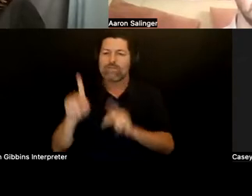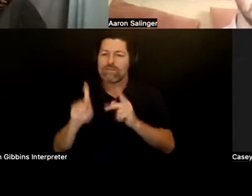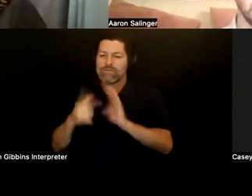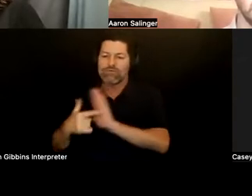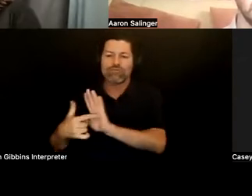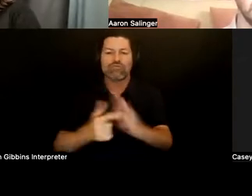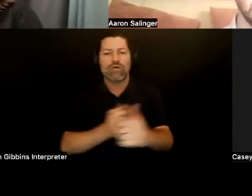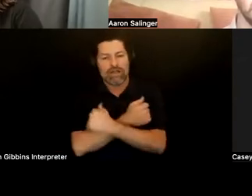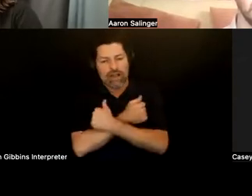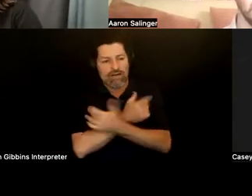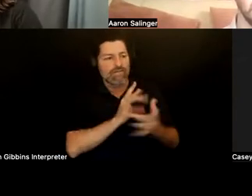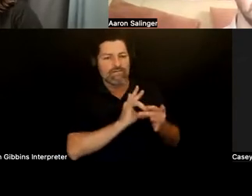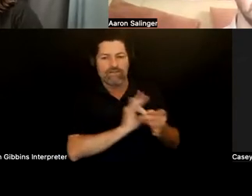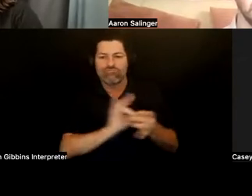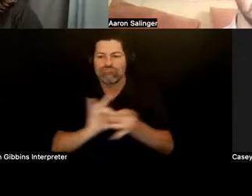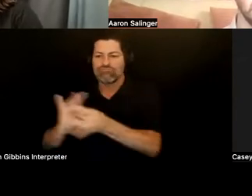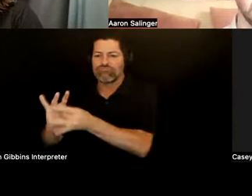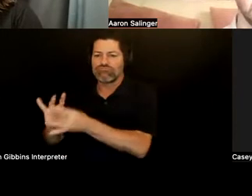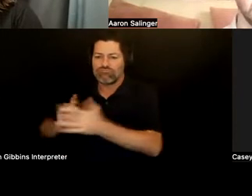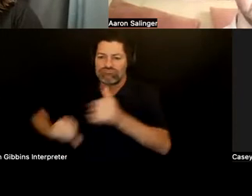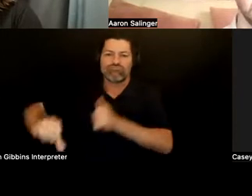to each other? 19:50:55 So what I ask everybody at the Center